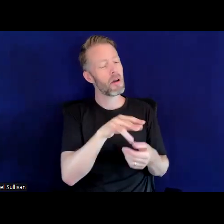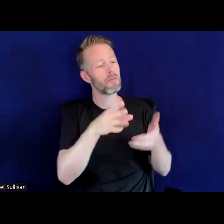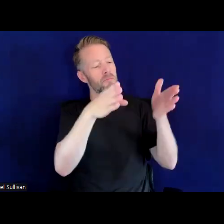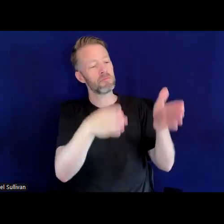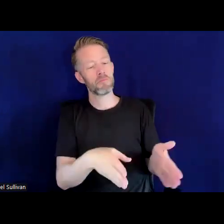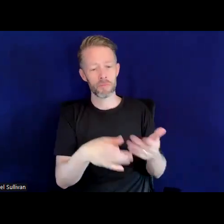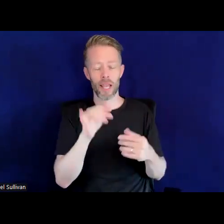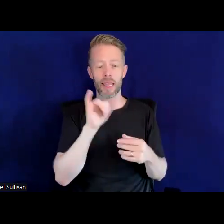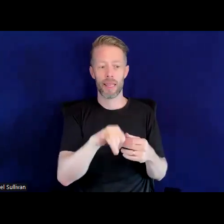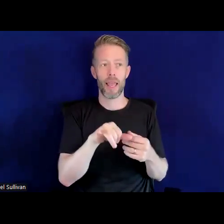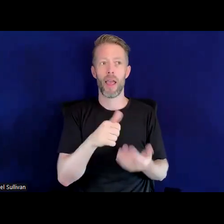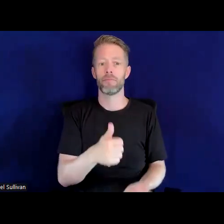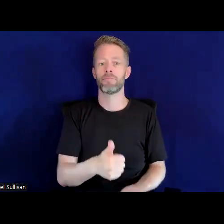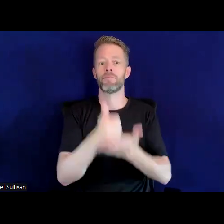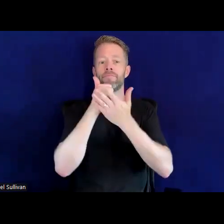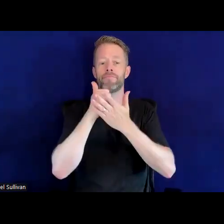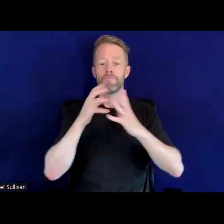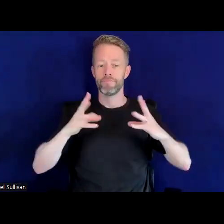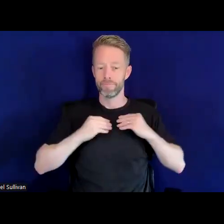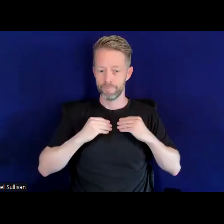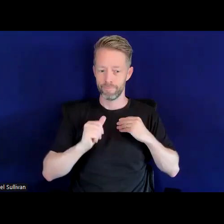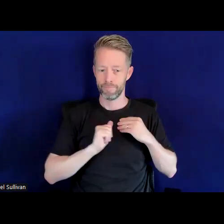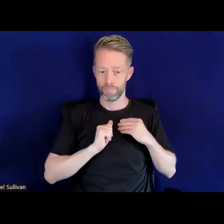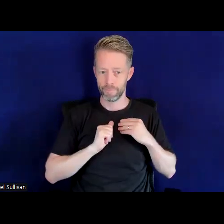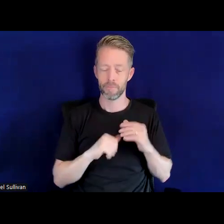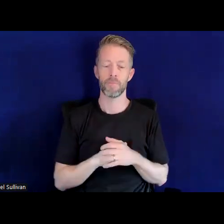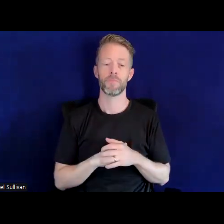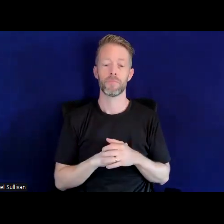acceptance, because prior to that, and I'm going back into